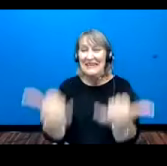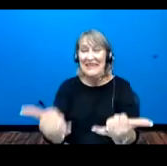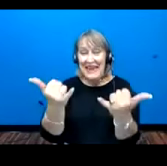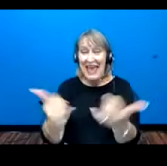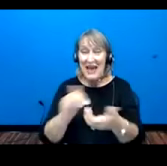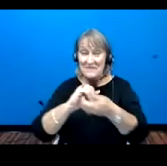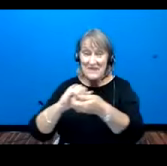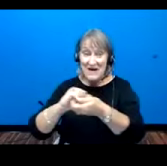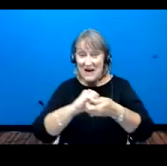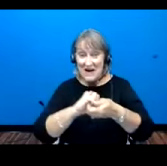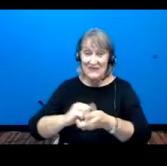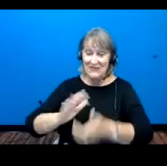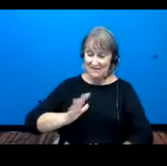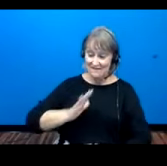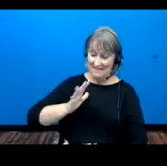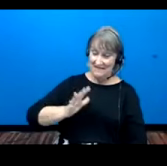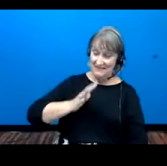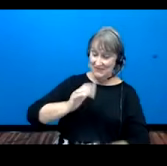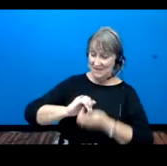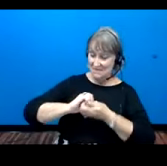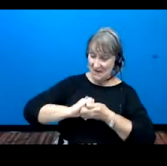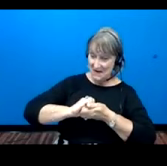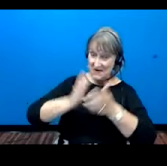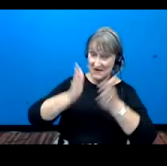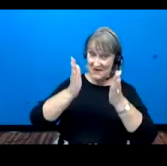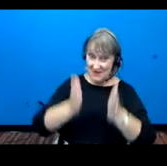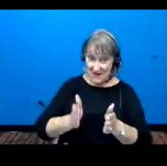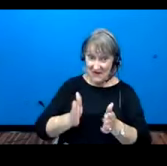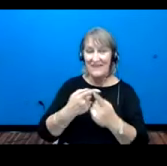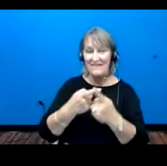with officially from the American Association